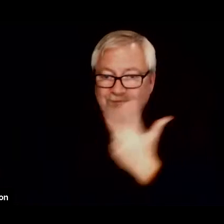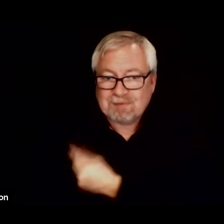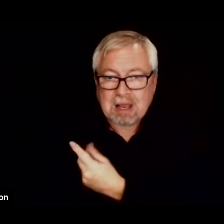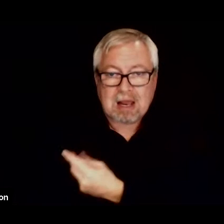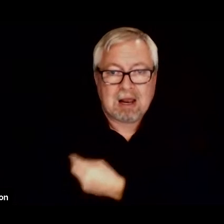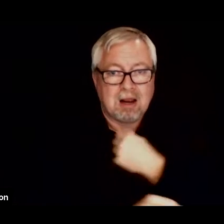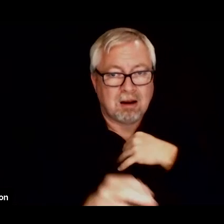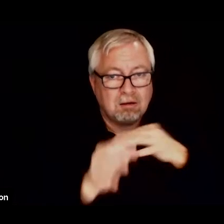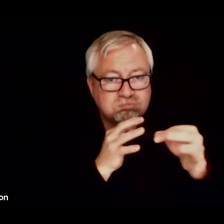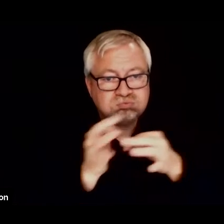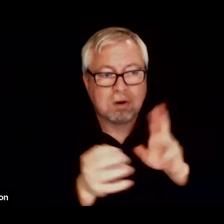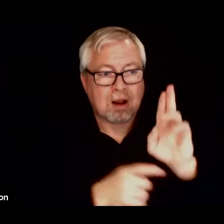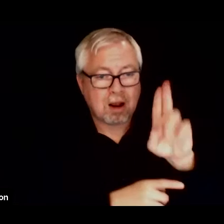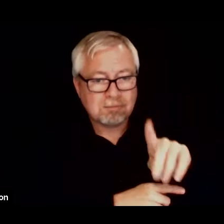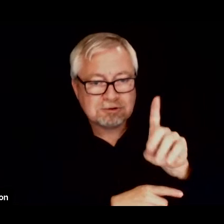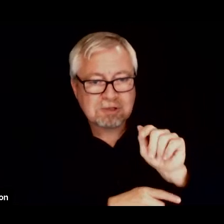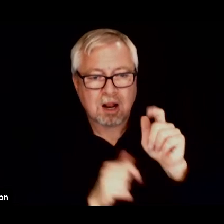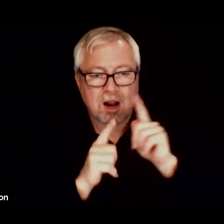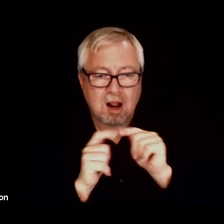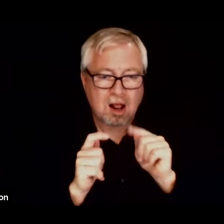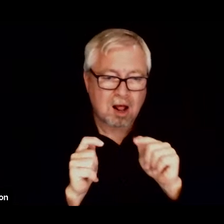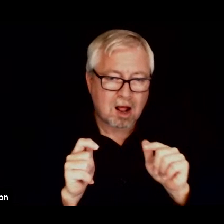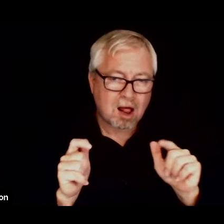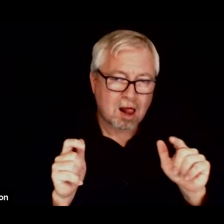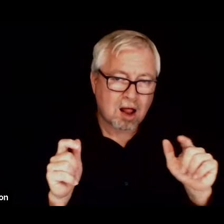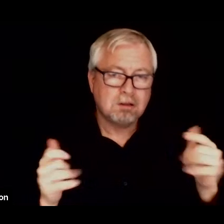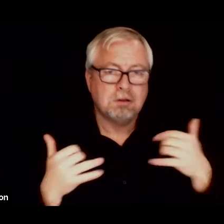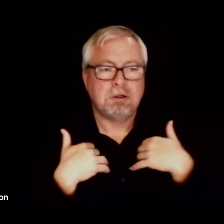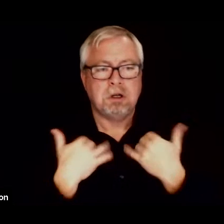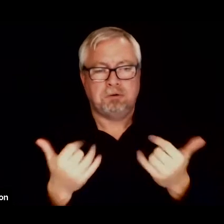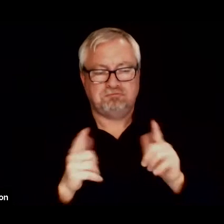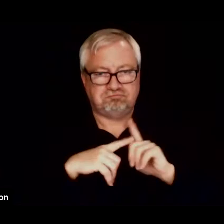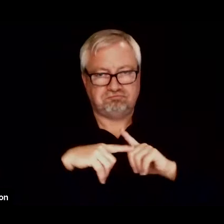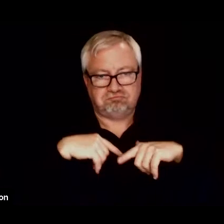So we will leave most of the time for your questions but I just wanted to reiterate a few of